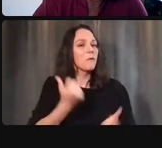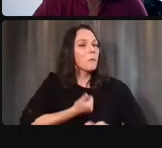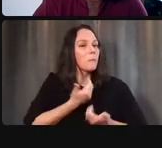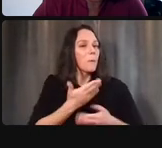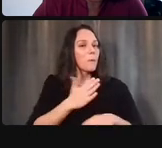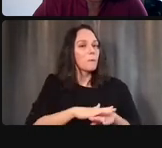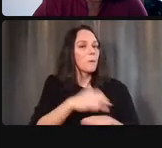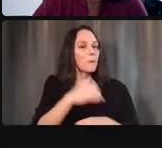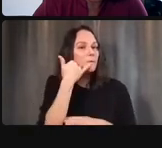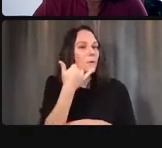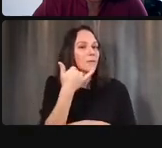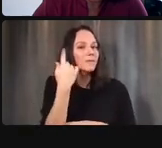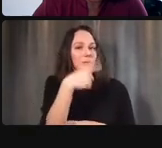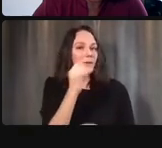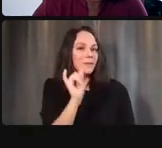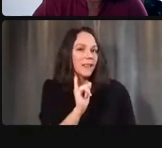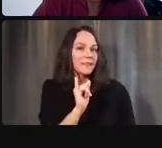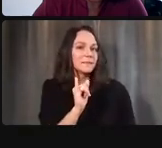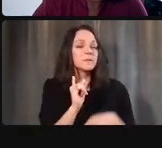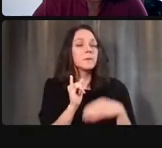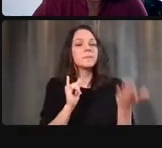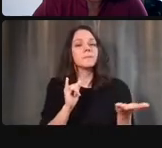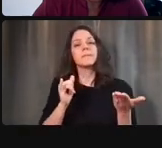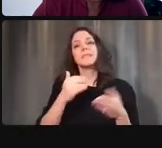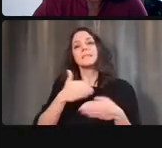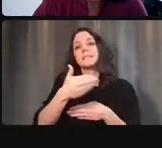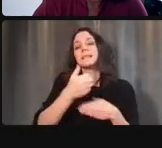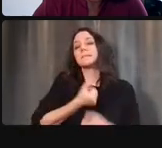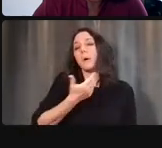So this is Martin Wiley's Hope.